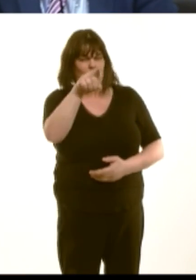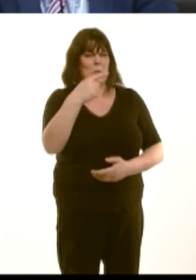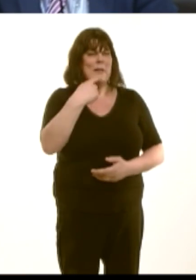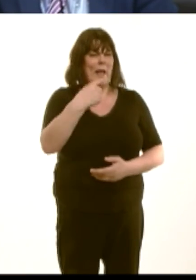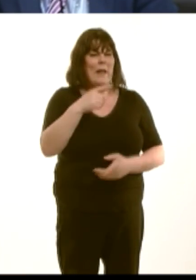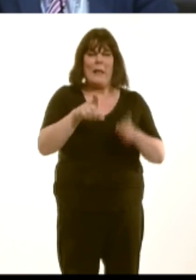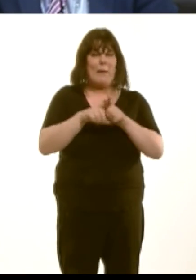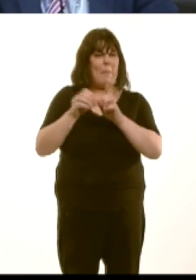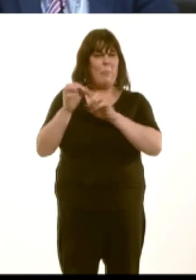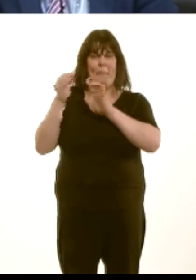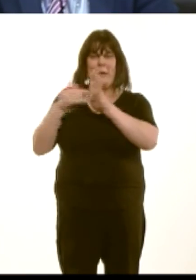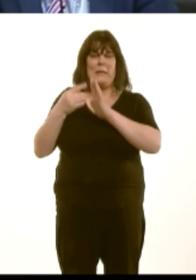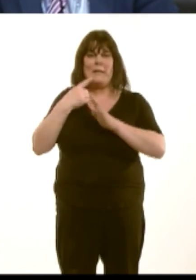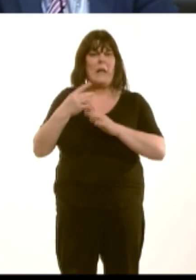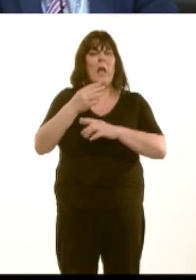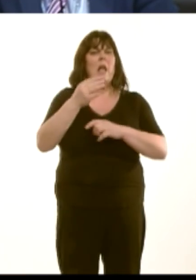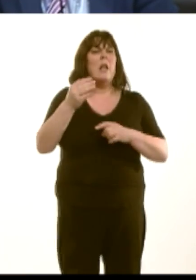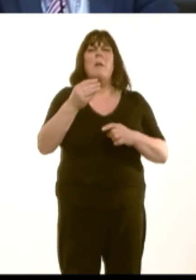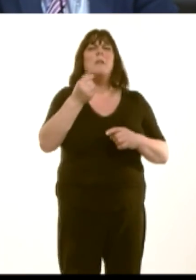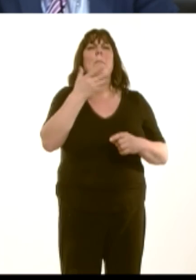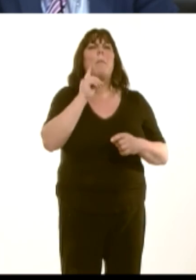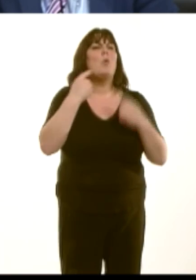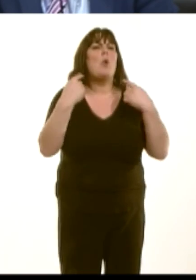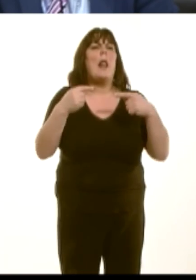has said, that somehow people are being denied life-saving drugs and are dying in Wales.